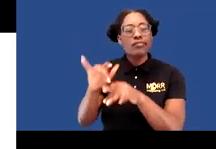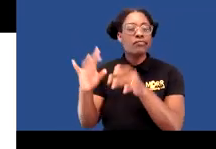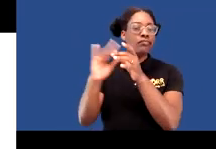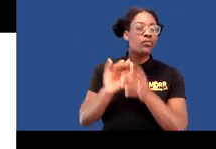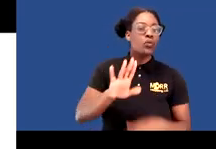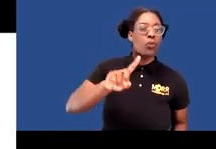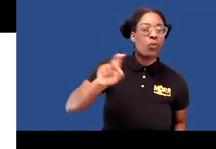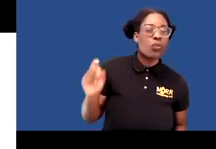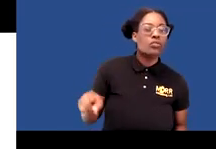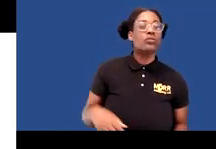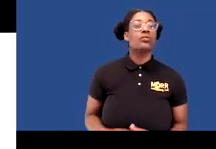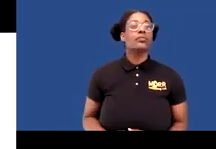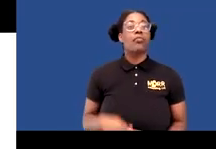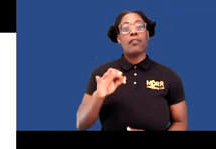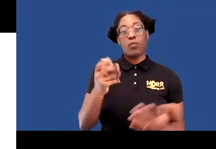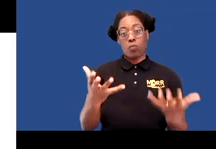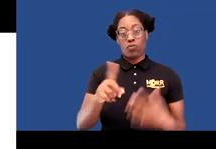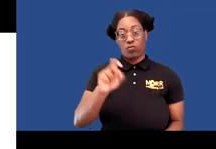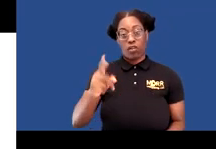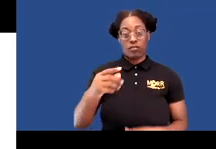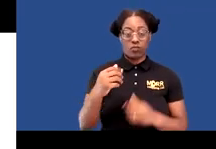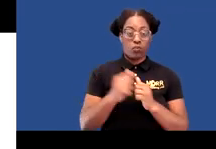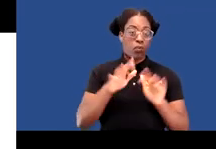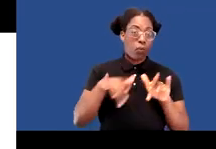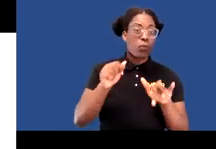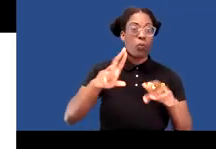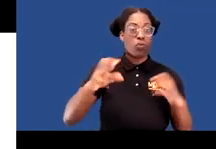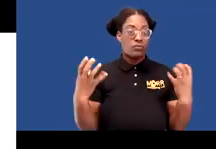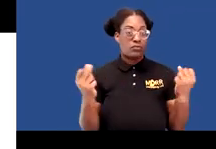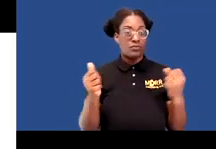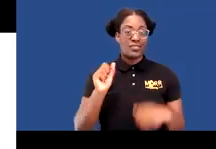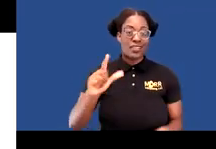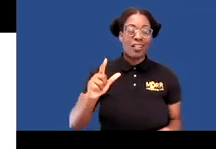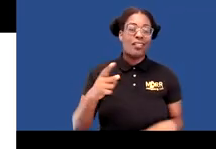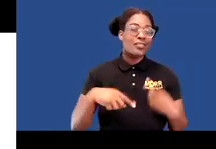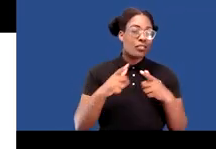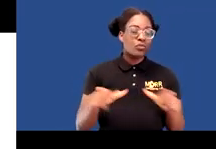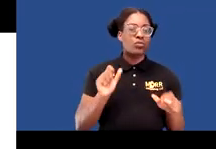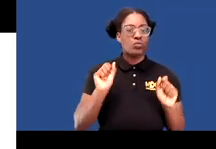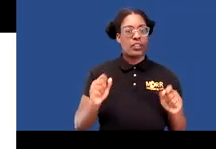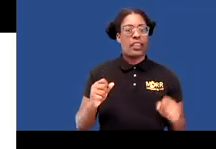If you'd like to ask a question via audio or sign language, you can just click the "Raise Hand" icon